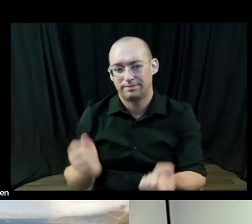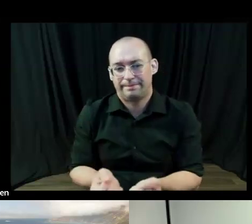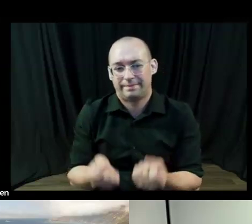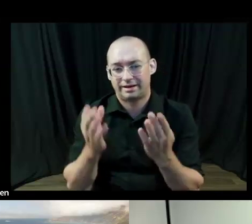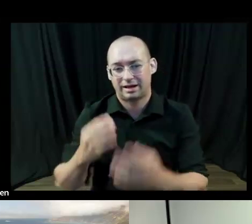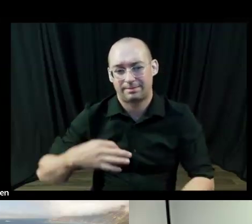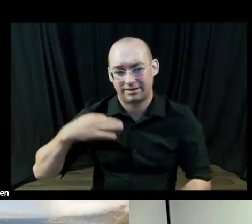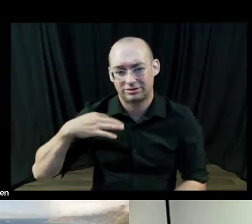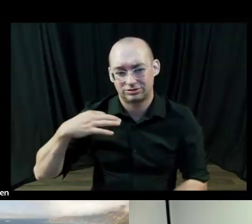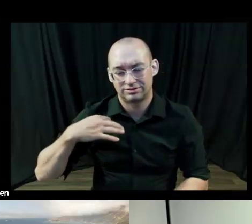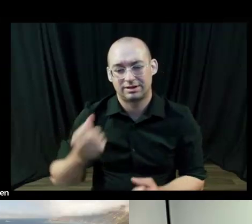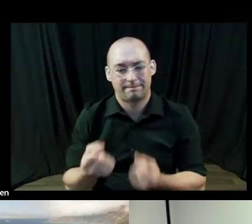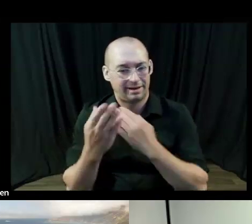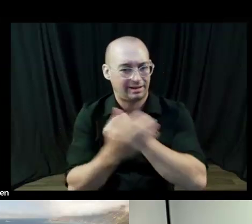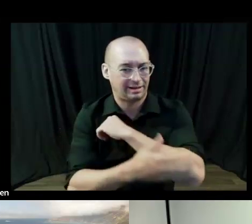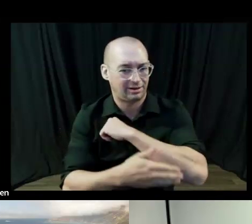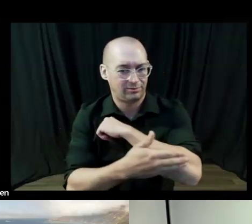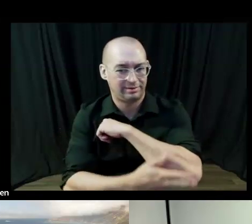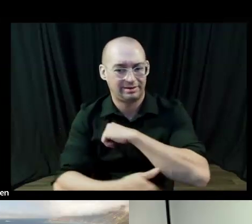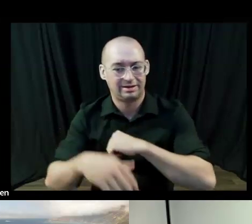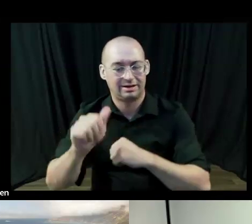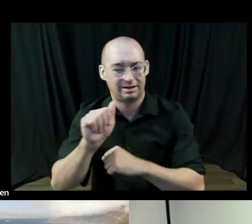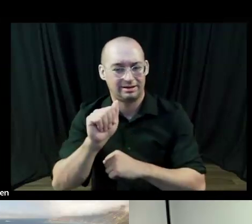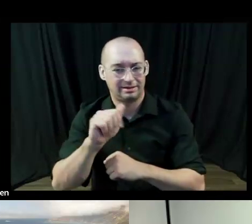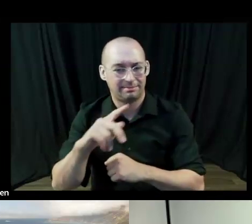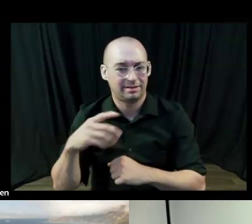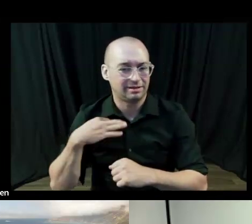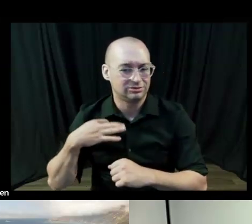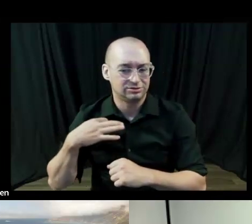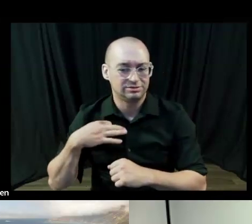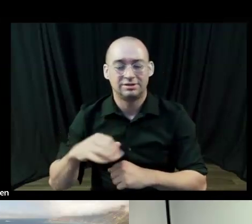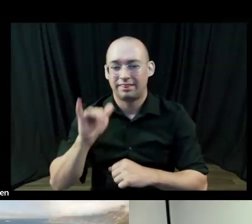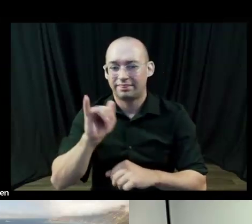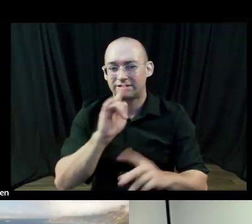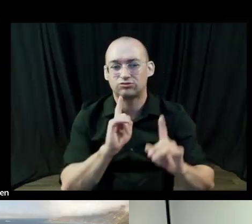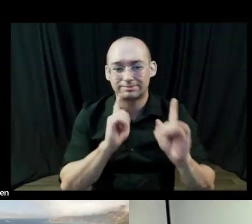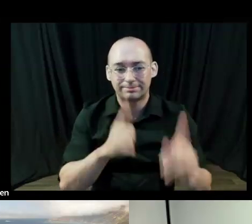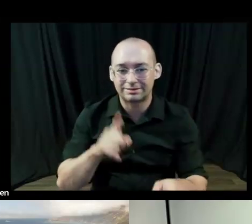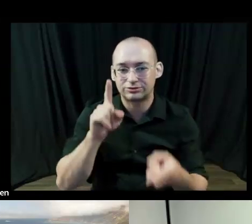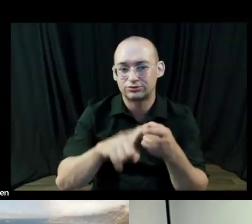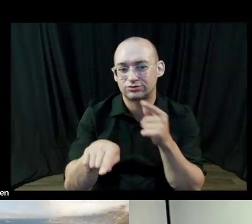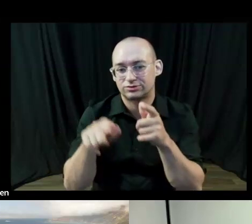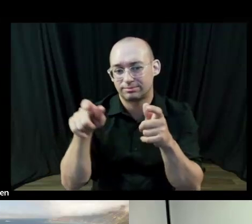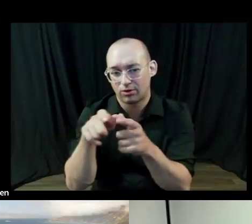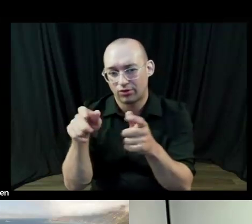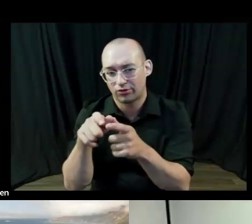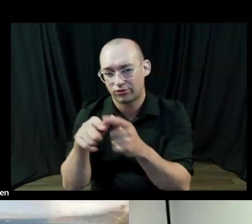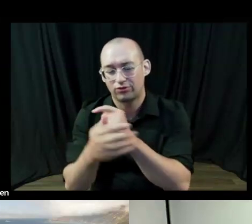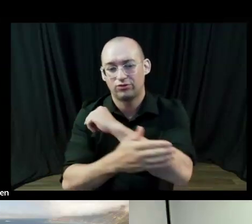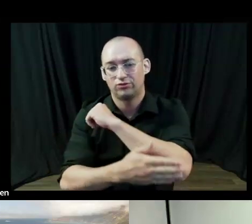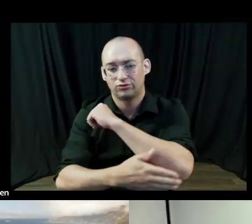or multi-county applications that's really in response to the smaller, more rural counties. Who,